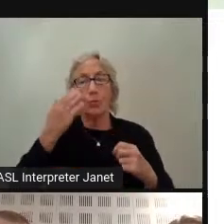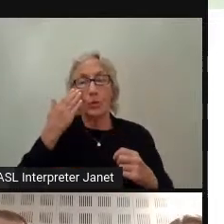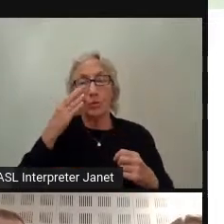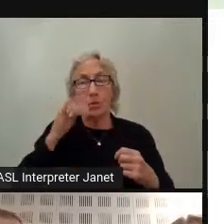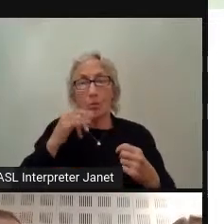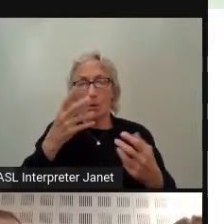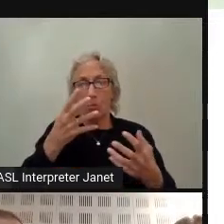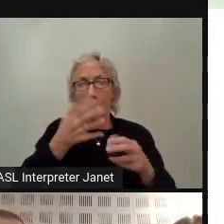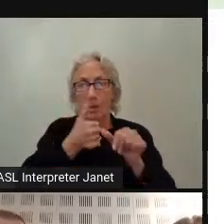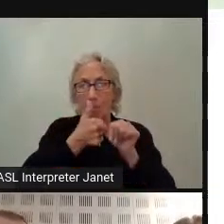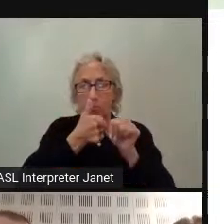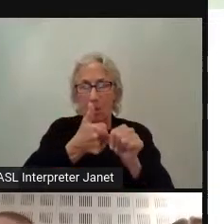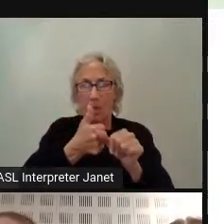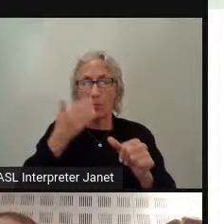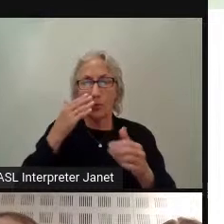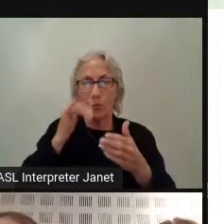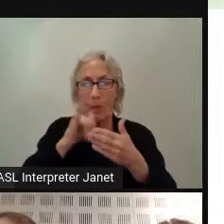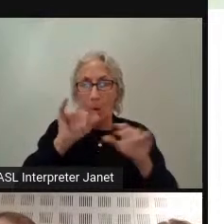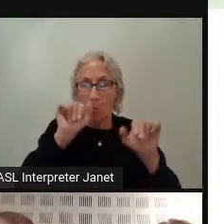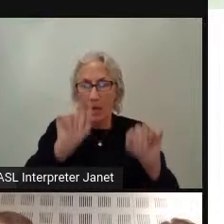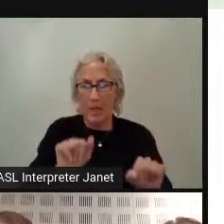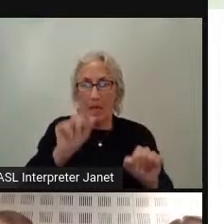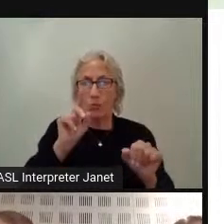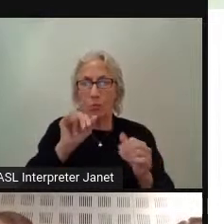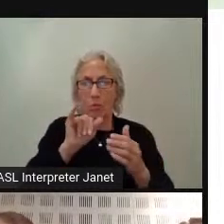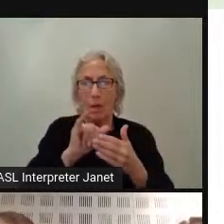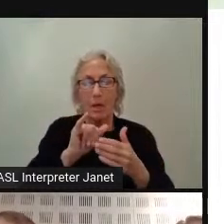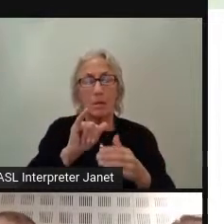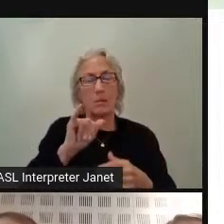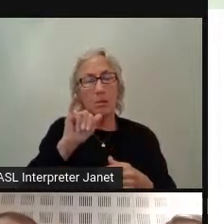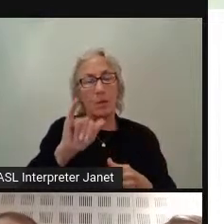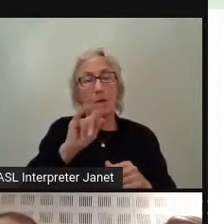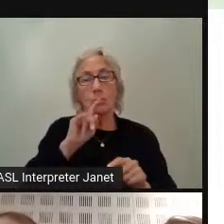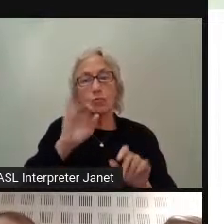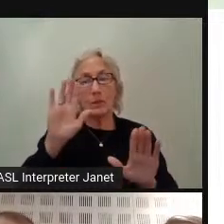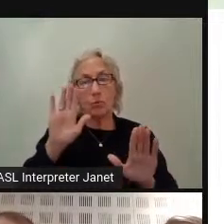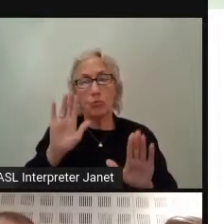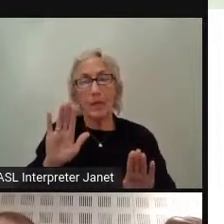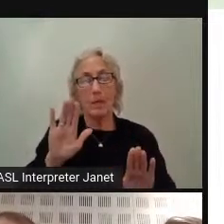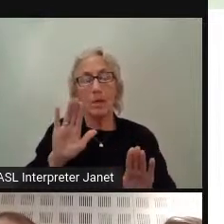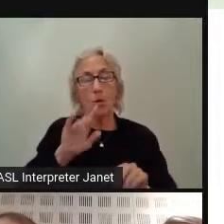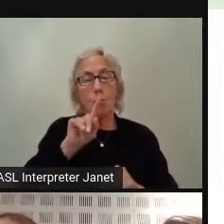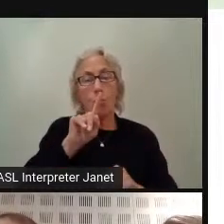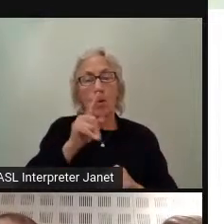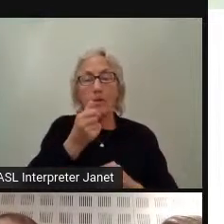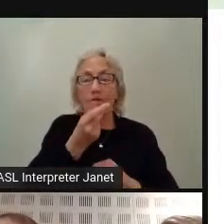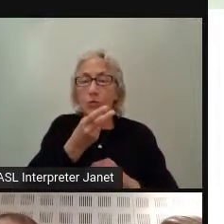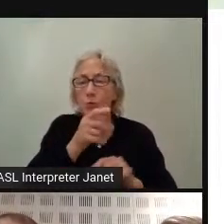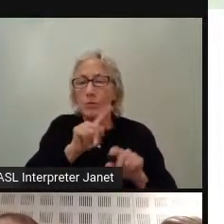a place he could go to for help and actually have them do things right. We had the same problem. We knew that we wanted compliance. We thought we